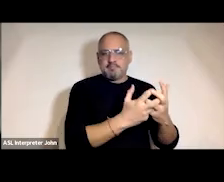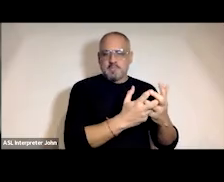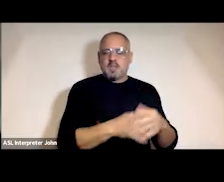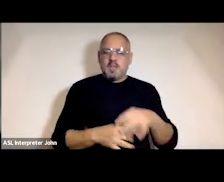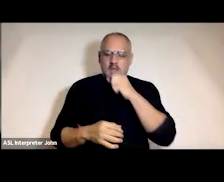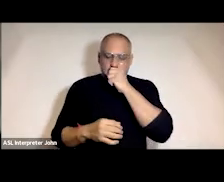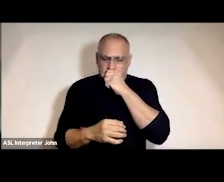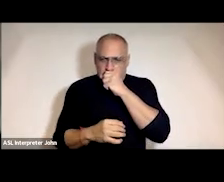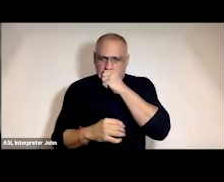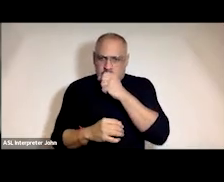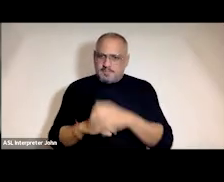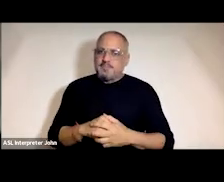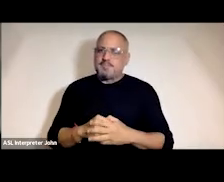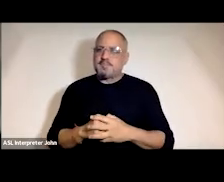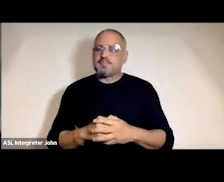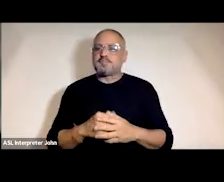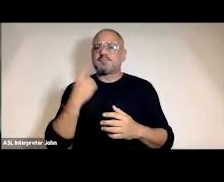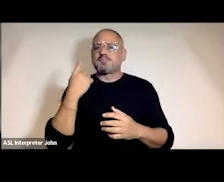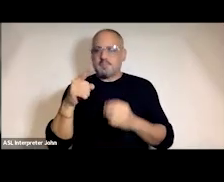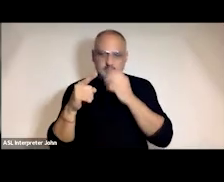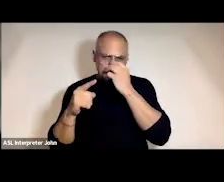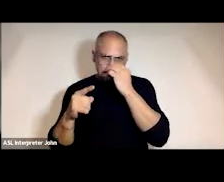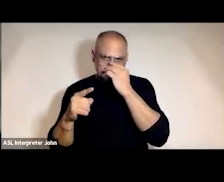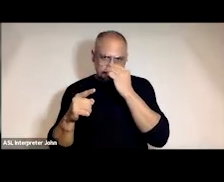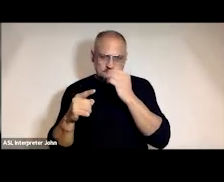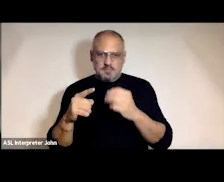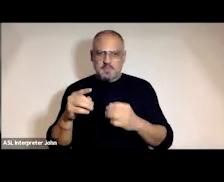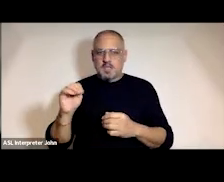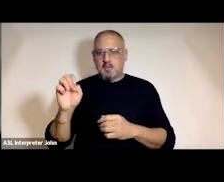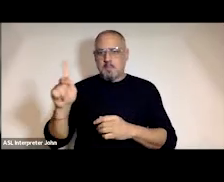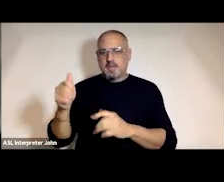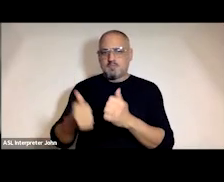And so for Mike, his primary diagnosis was schizophrenia.